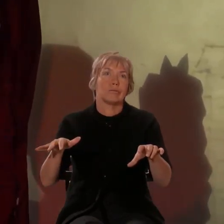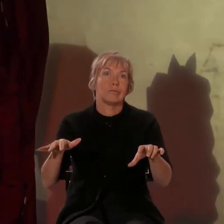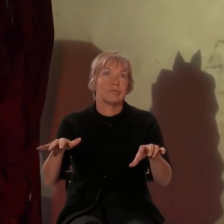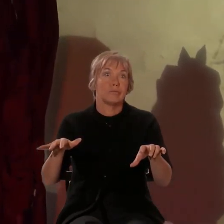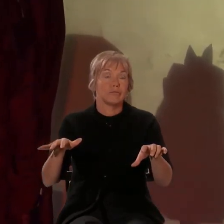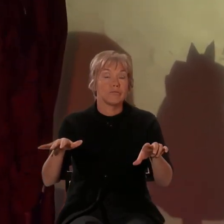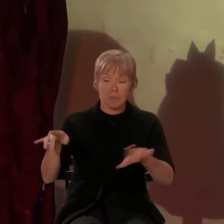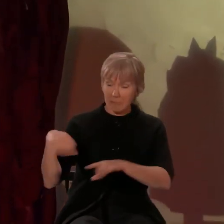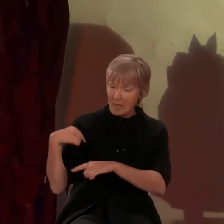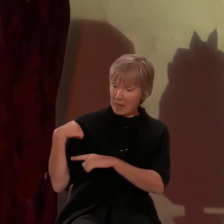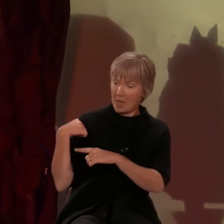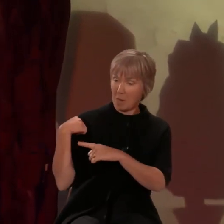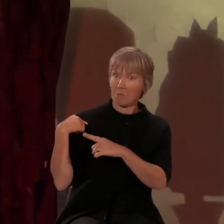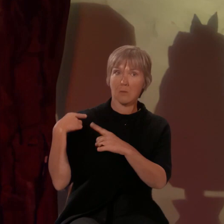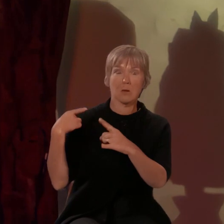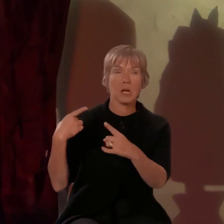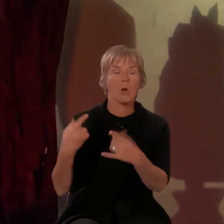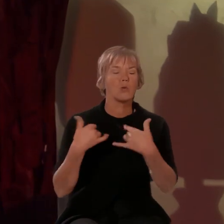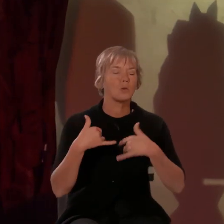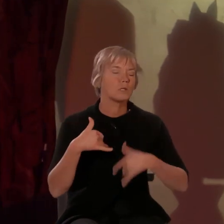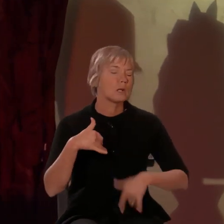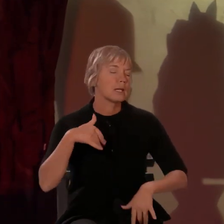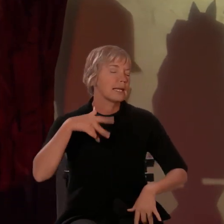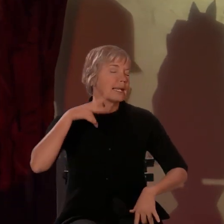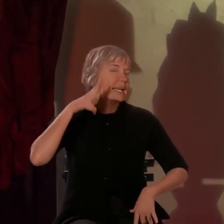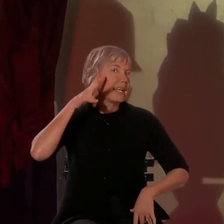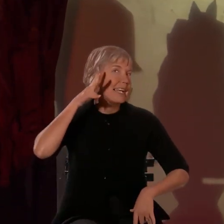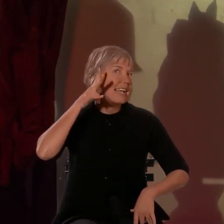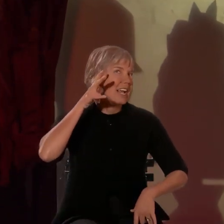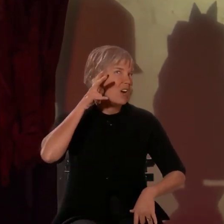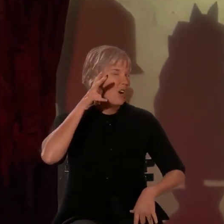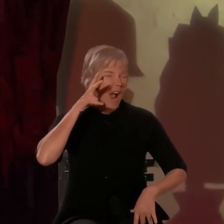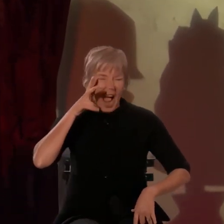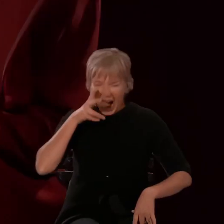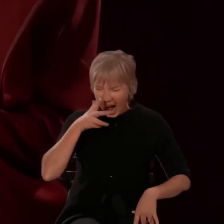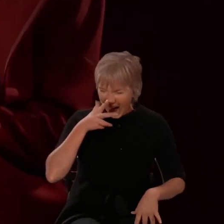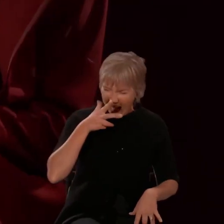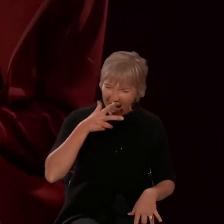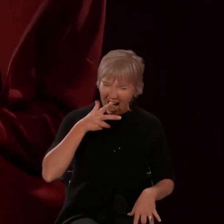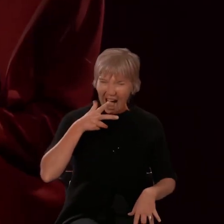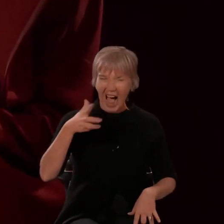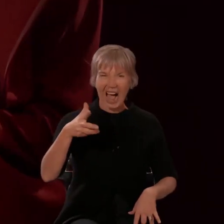you can still hear her bone-chilling shrieks at dawn, right before a storm.